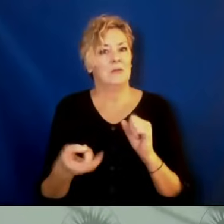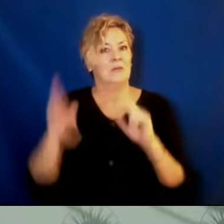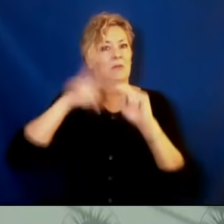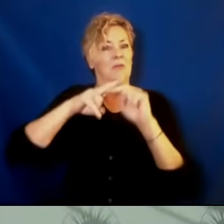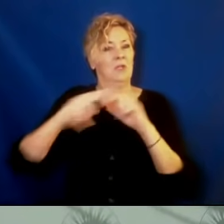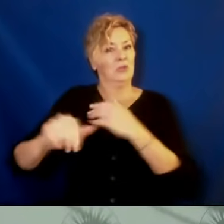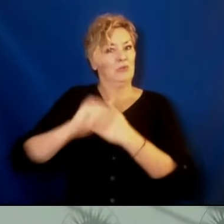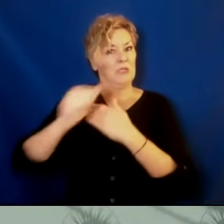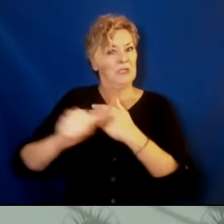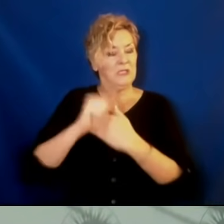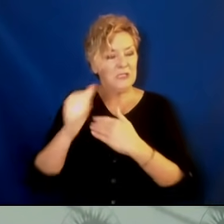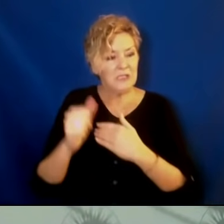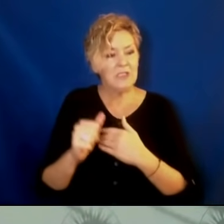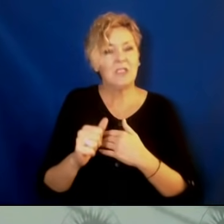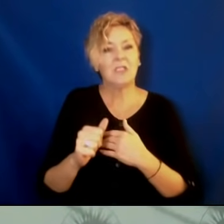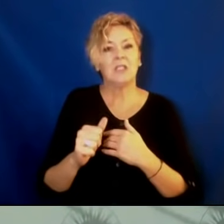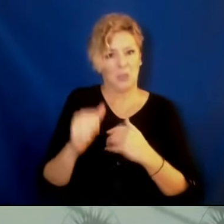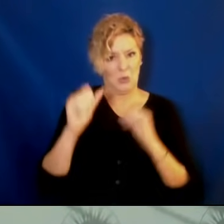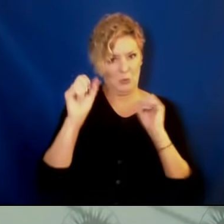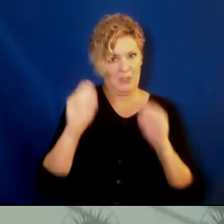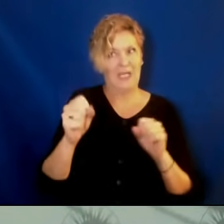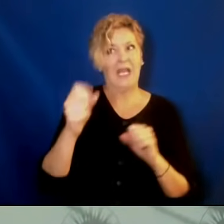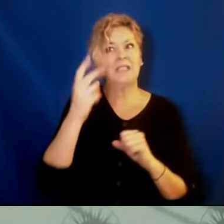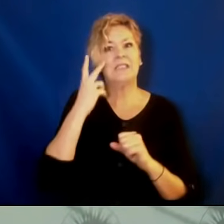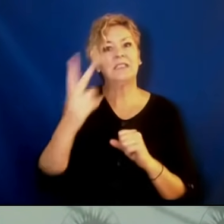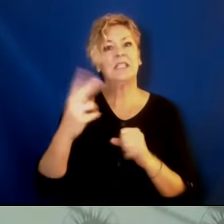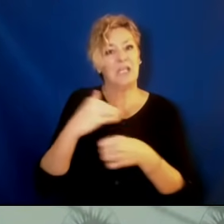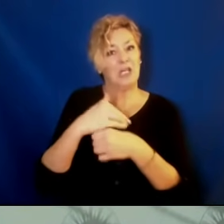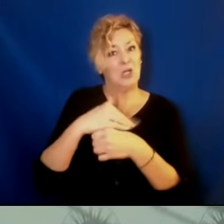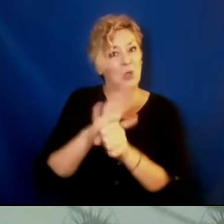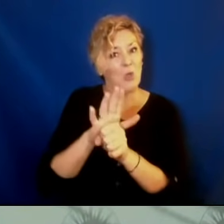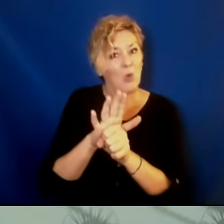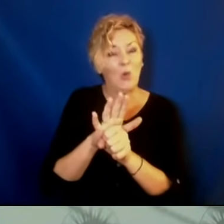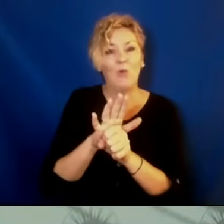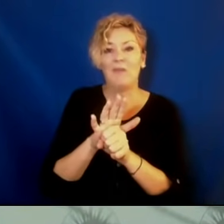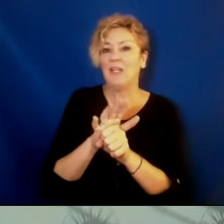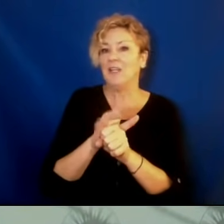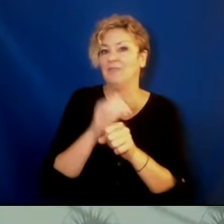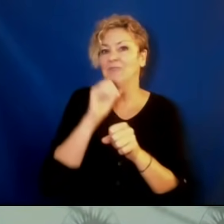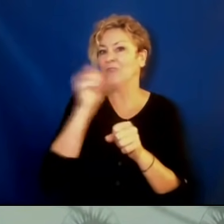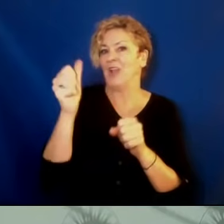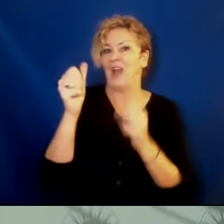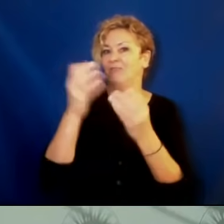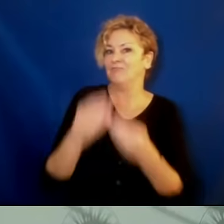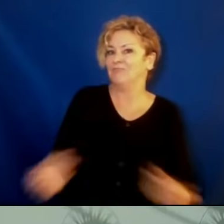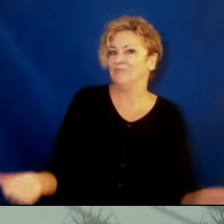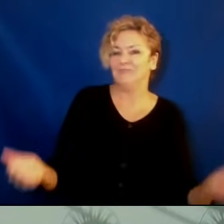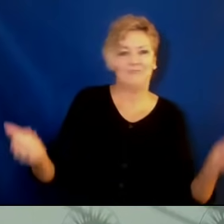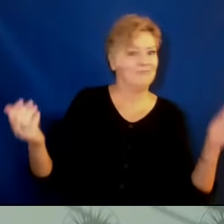Where we are in a significant new phase of the pandemic. We must act now to give COVID-19